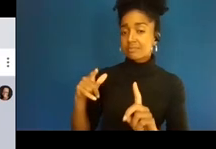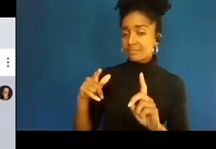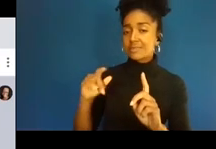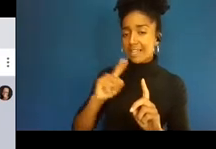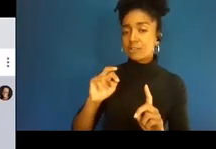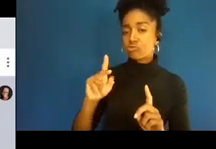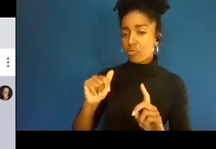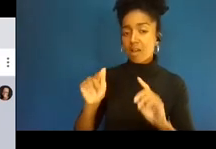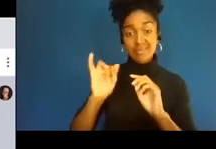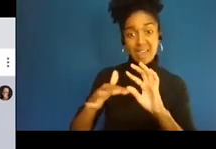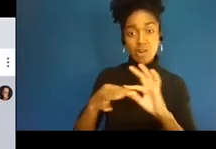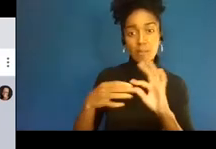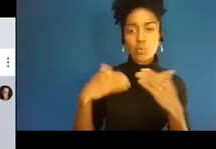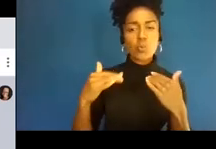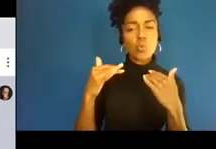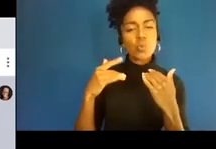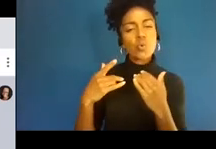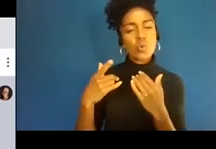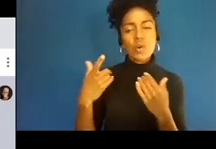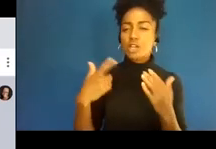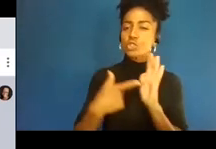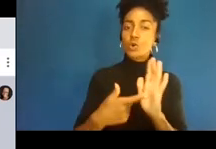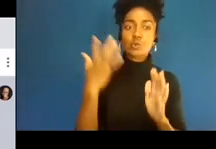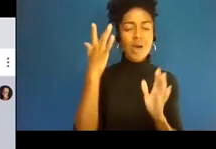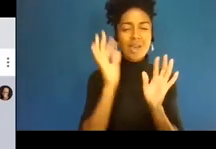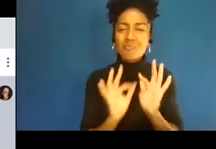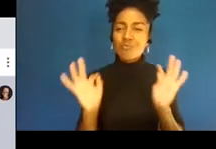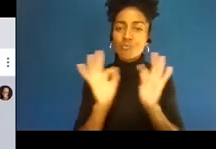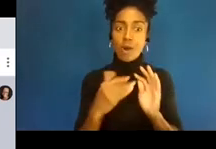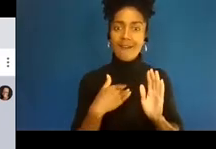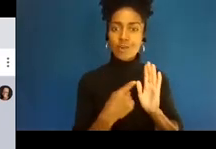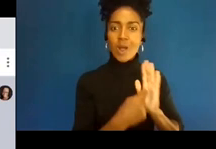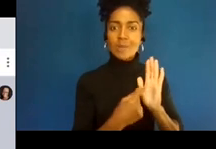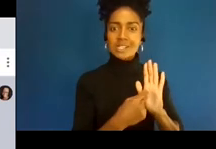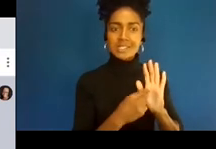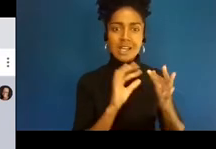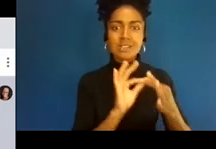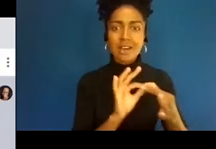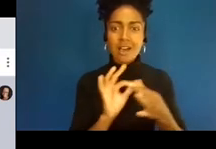that we do have that representation. Racial justice is everybody's problem.